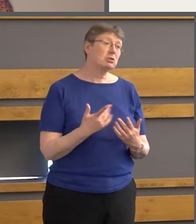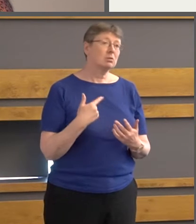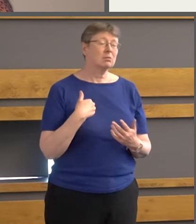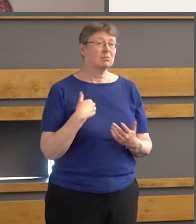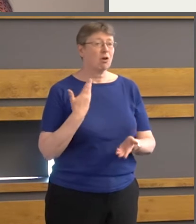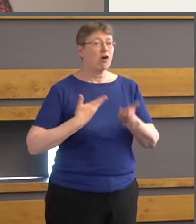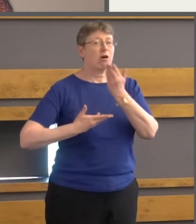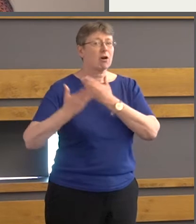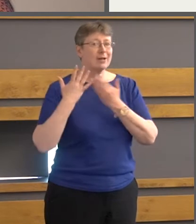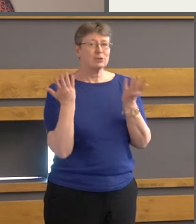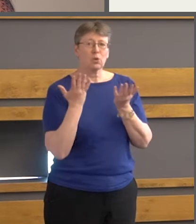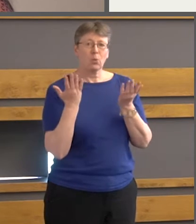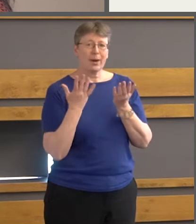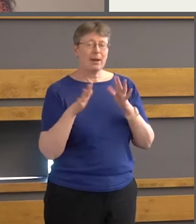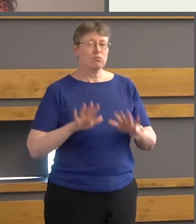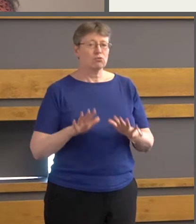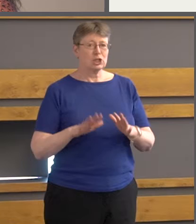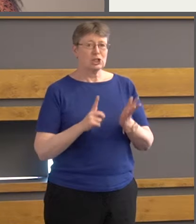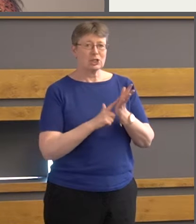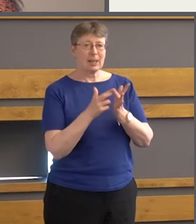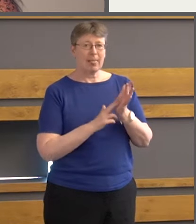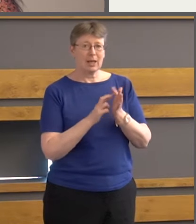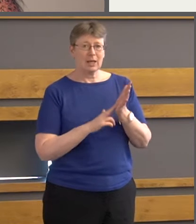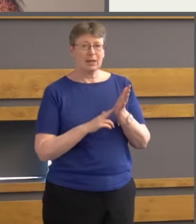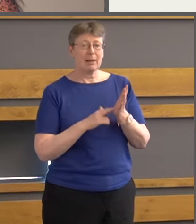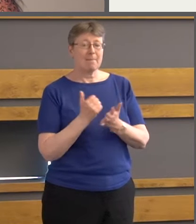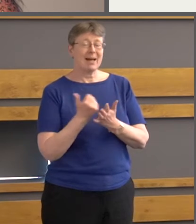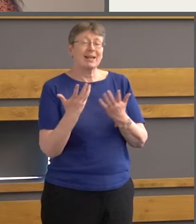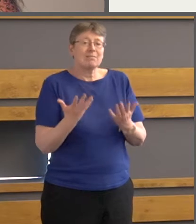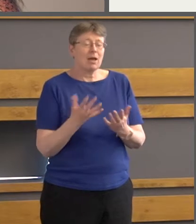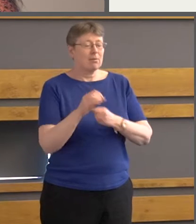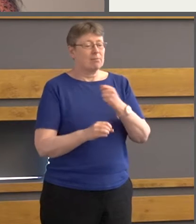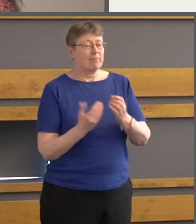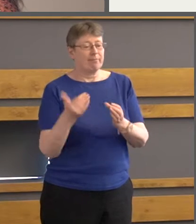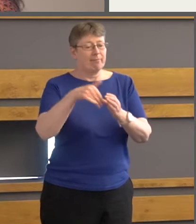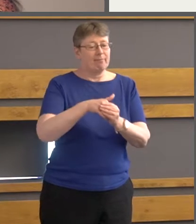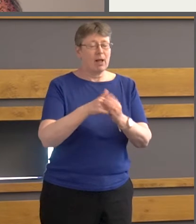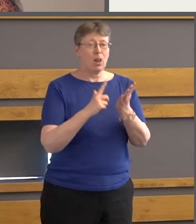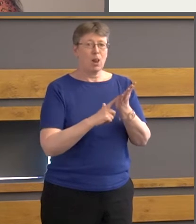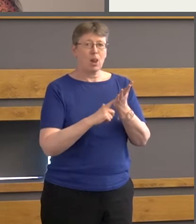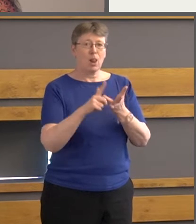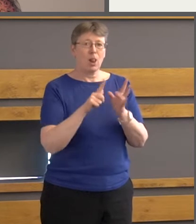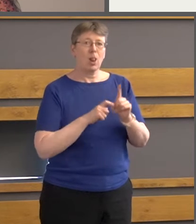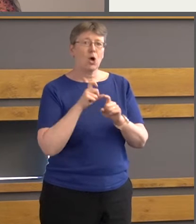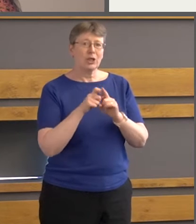of the British Linen Bank, which are now with Lloyd's Bank. And those archives are on the western outskirts of Edinburgh.